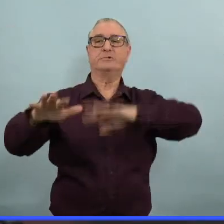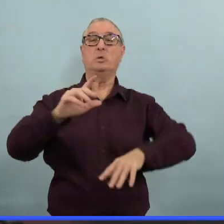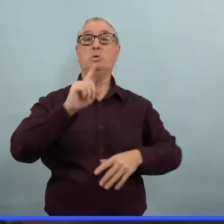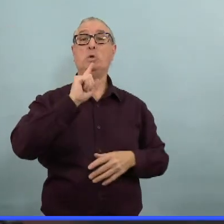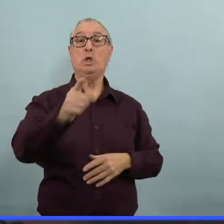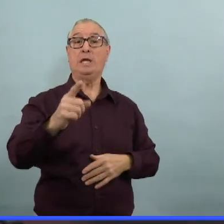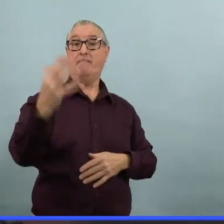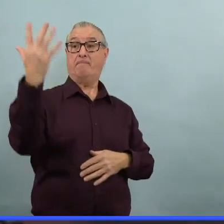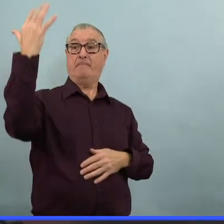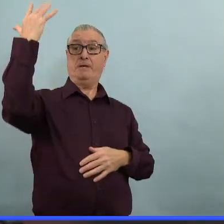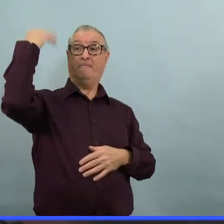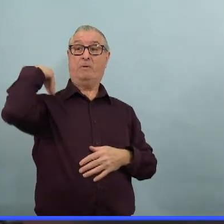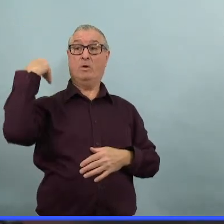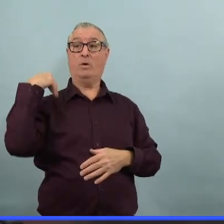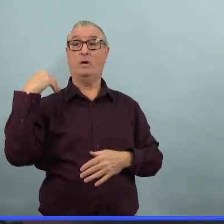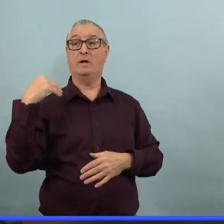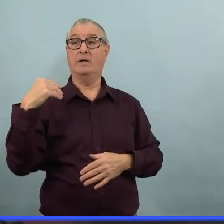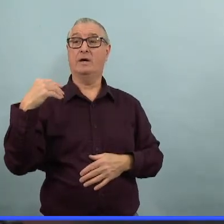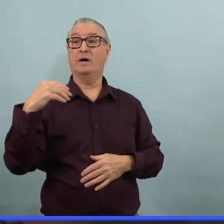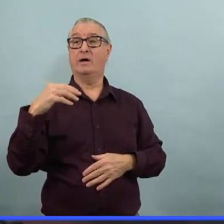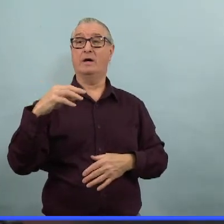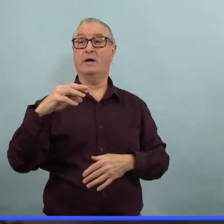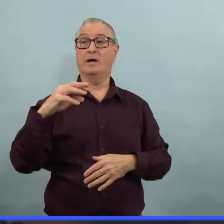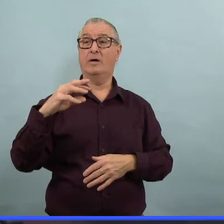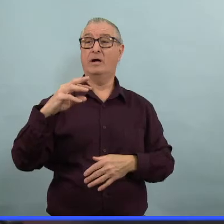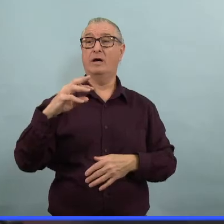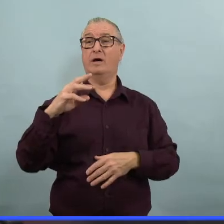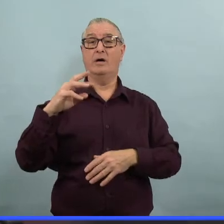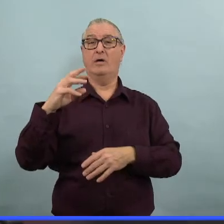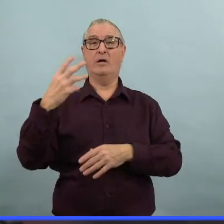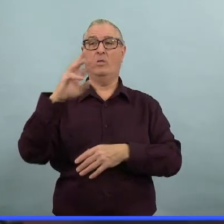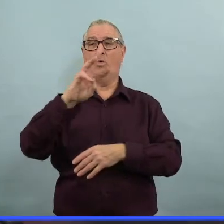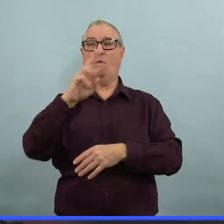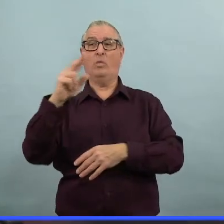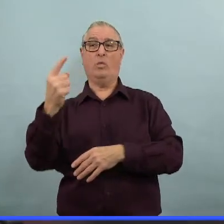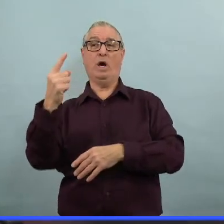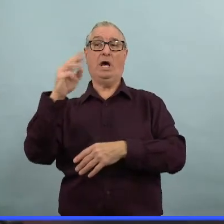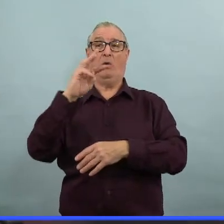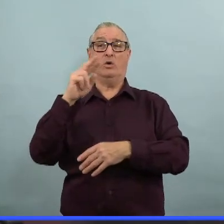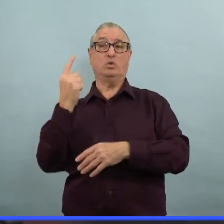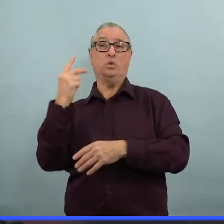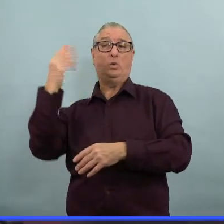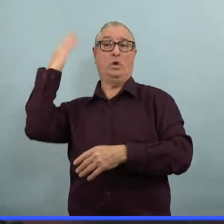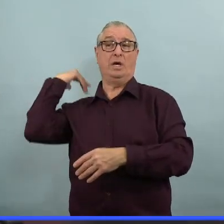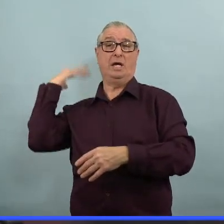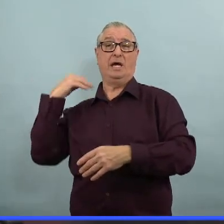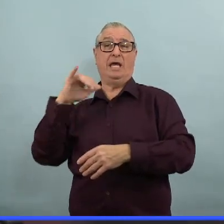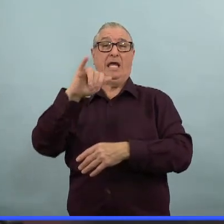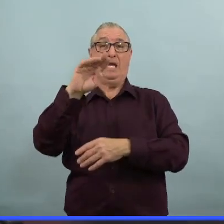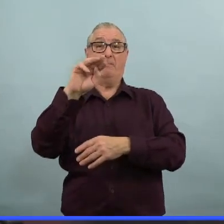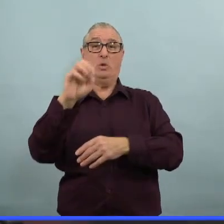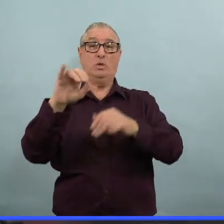to reconsider how much activities you uh you take place so even before we had our first restrictions